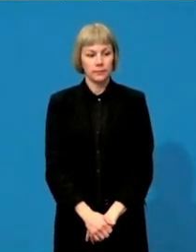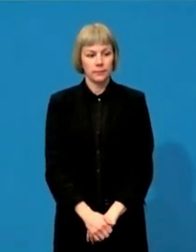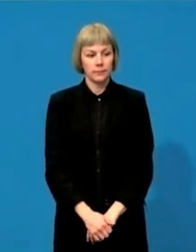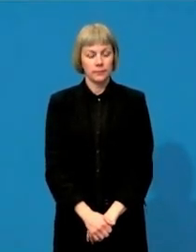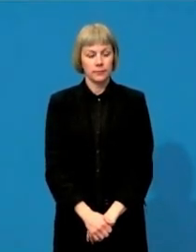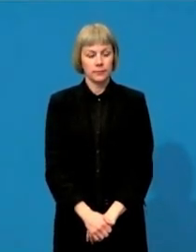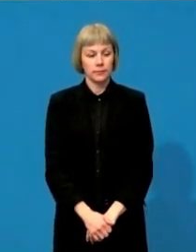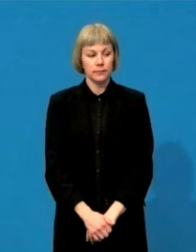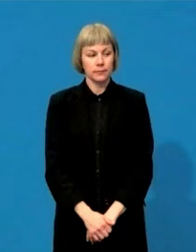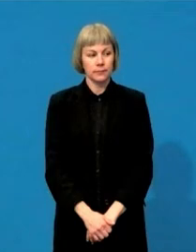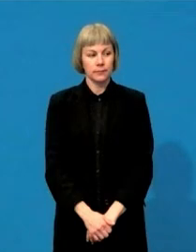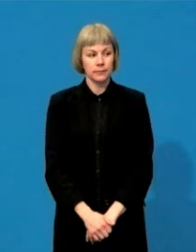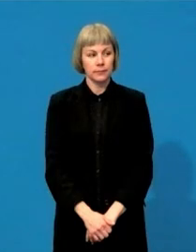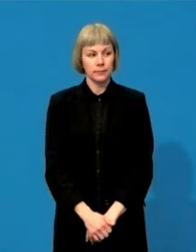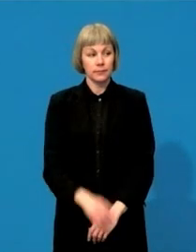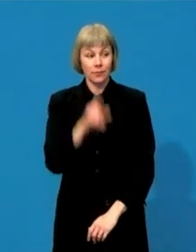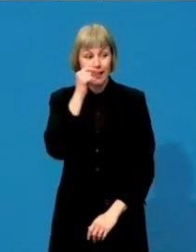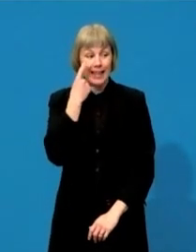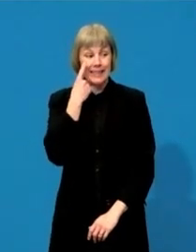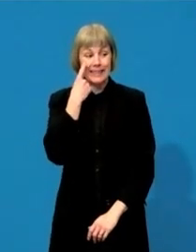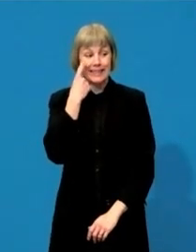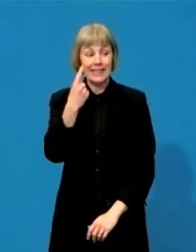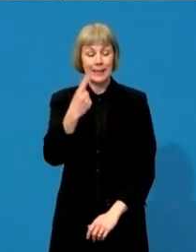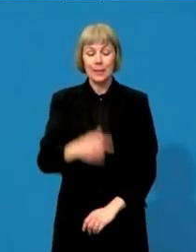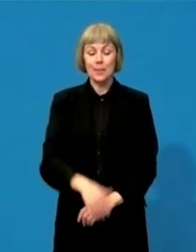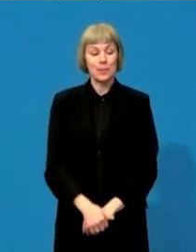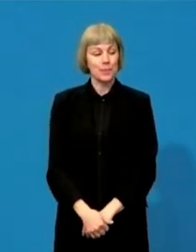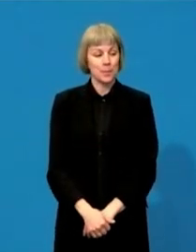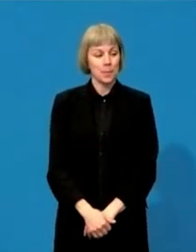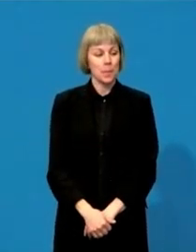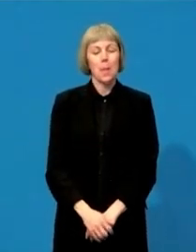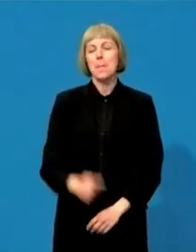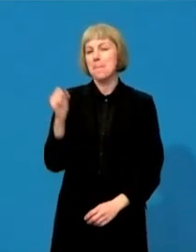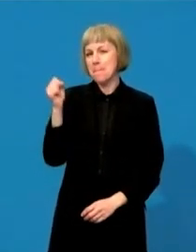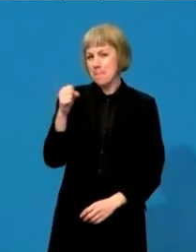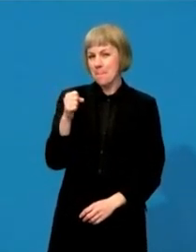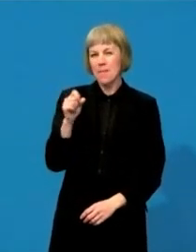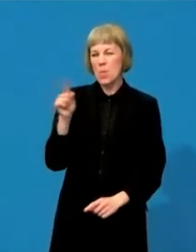you? MS CARTER: Yes, yes. And what's that a photo of?